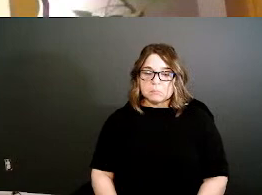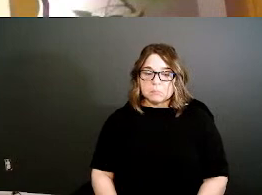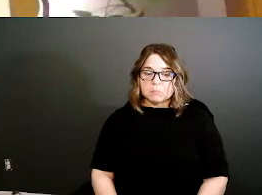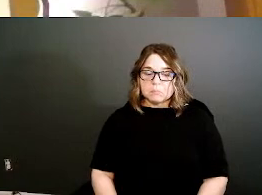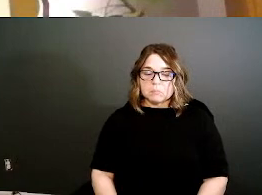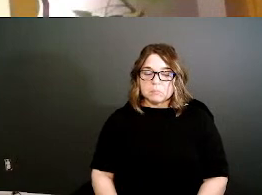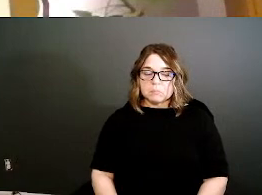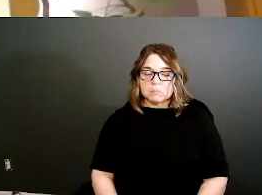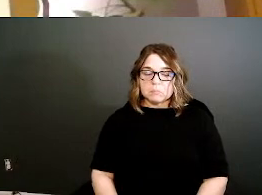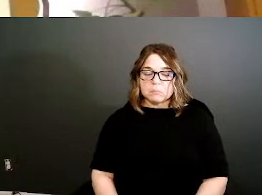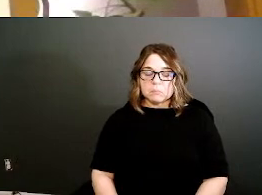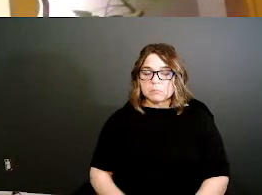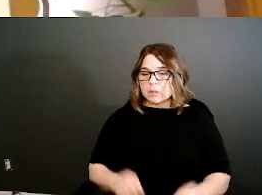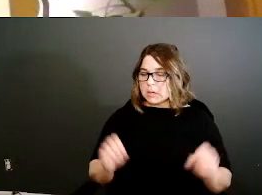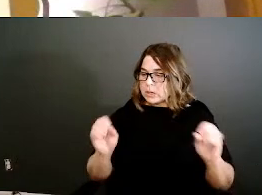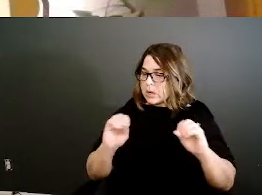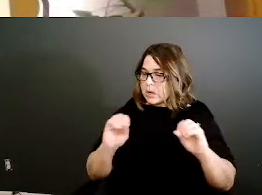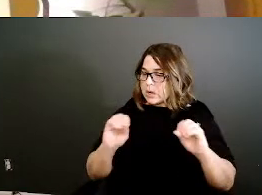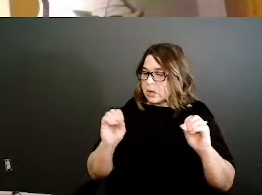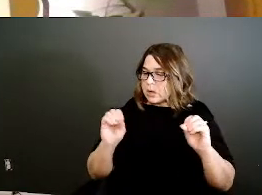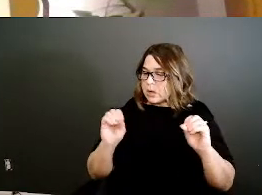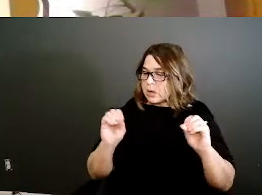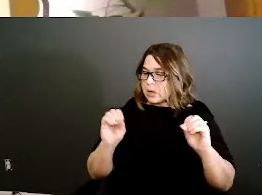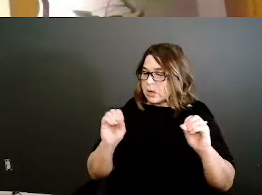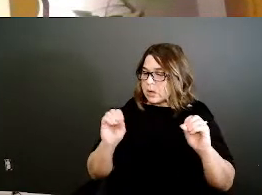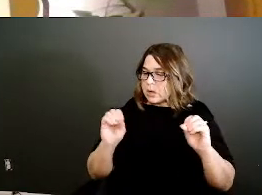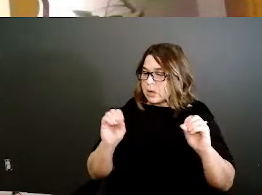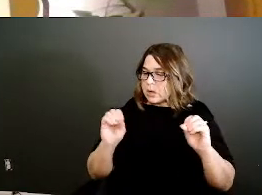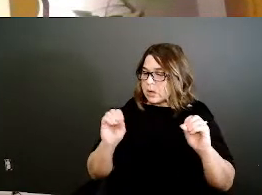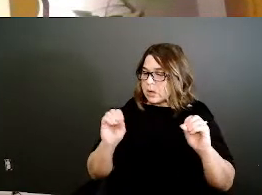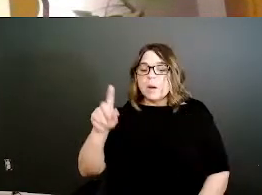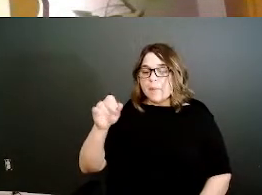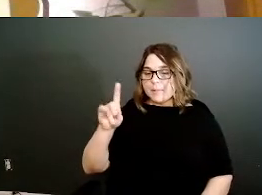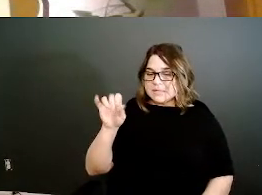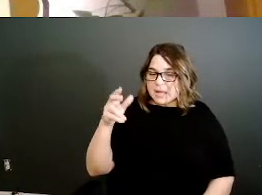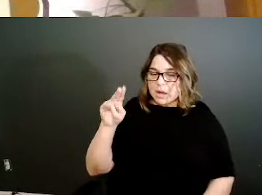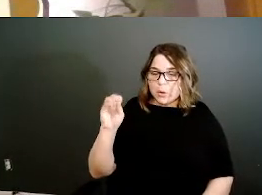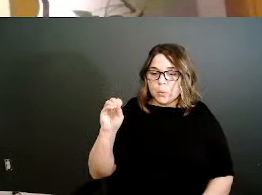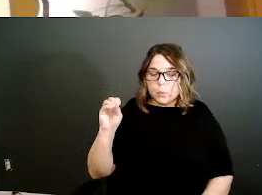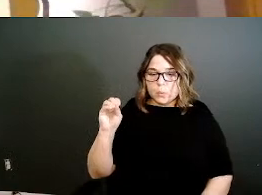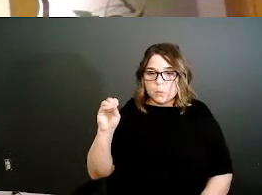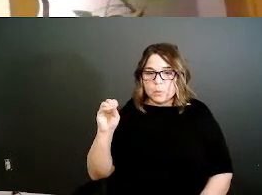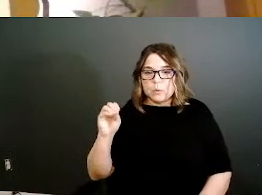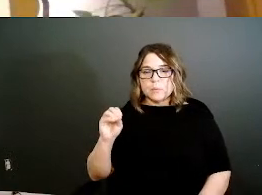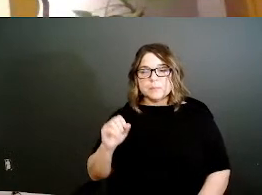≫ COUNCIL MEMBER REICH: AYE. ≫ Clerk: COUNCIL MEMBER FLETCHER. ≫ COUNCIL MEMBER FLETCHER: AYE. ≫ Clerk: COUNCIL MEMBER SCHROEDER.